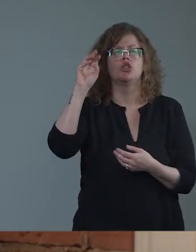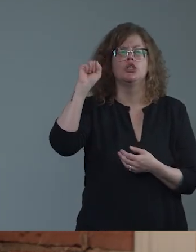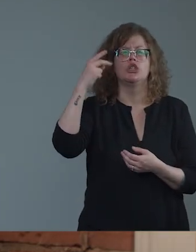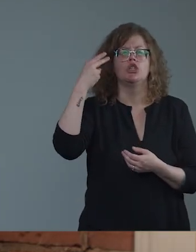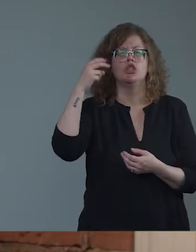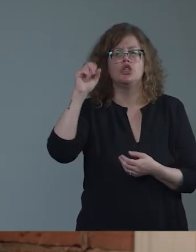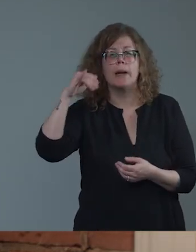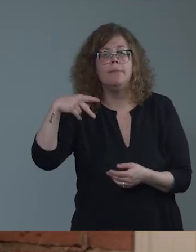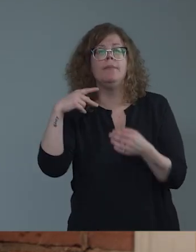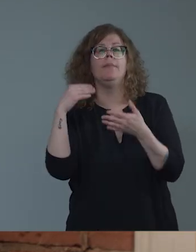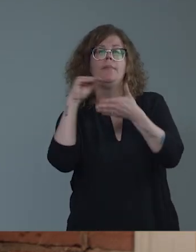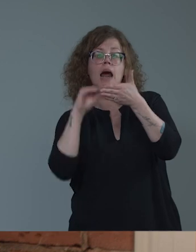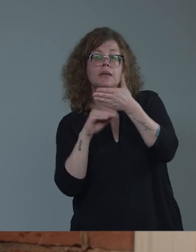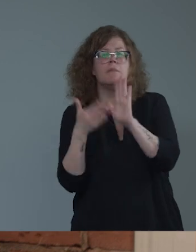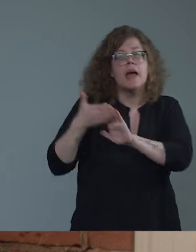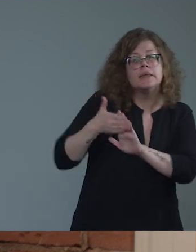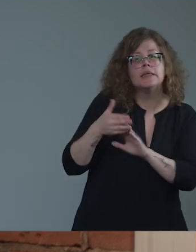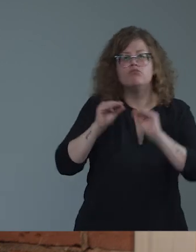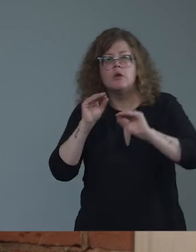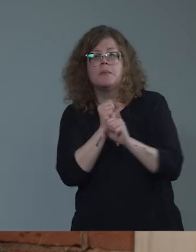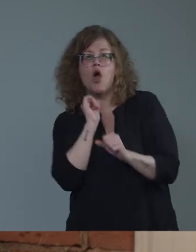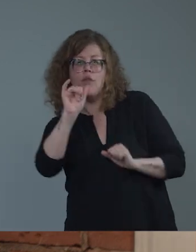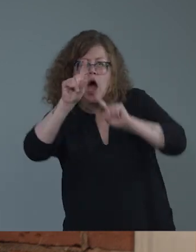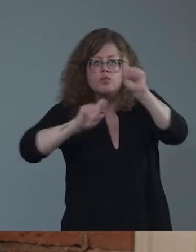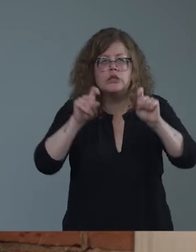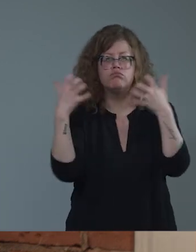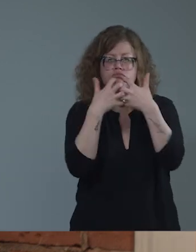These are all questions that need to be asked as a part of that process. This